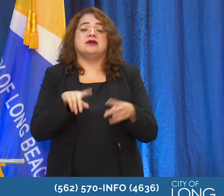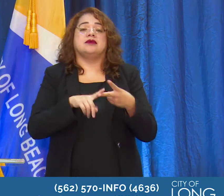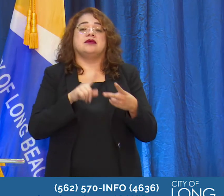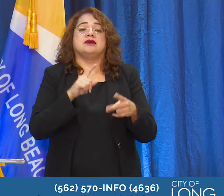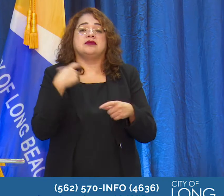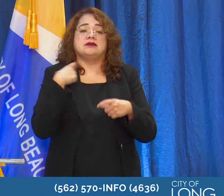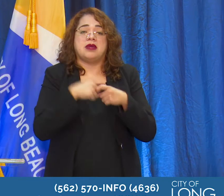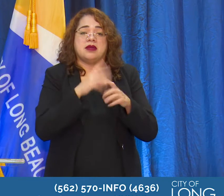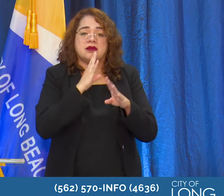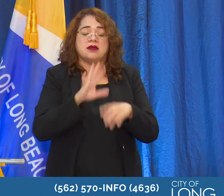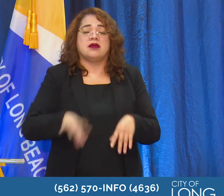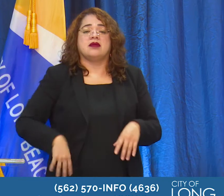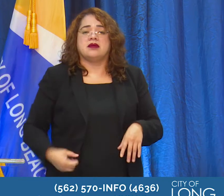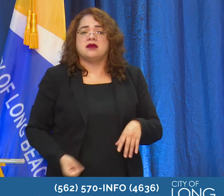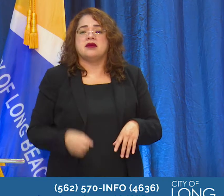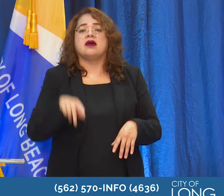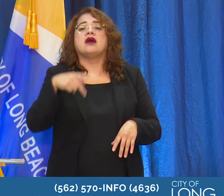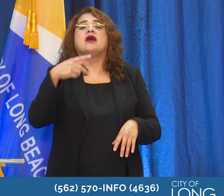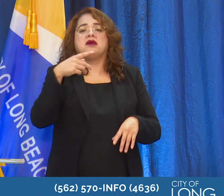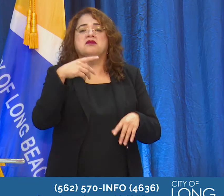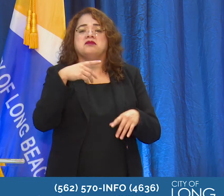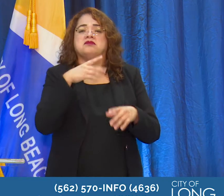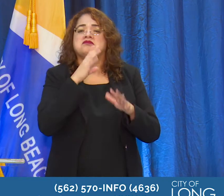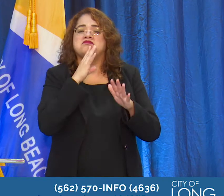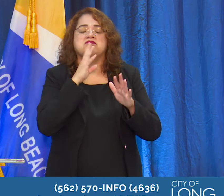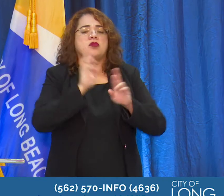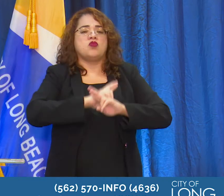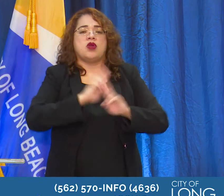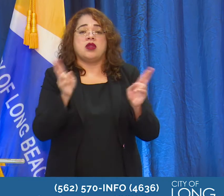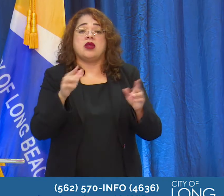If you prefer to have a call back, you can email us